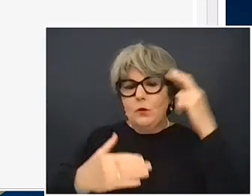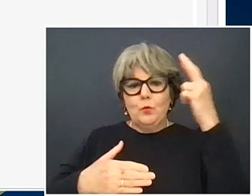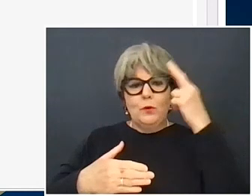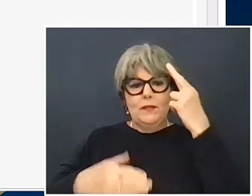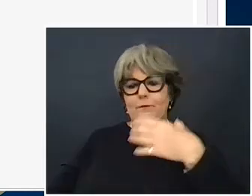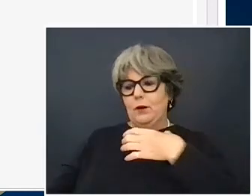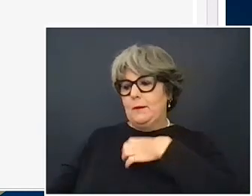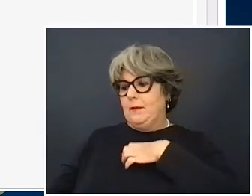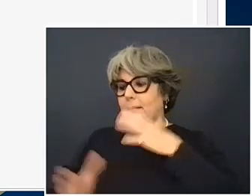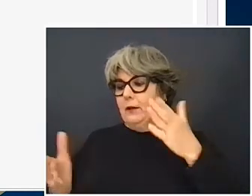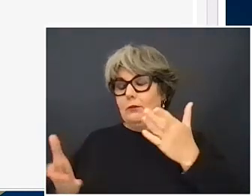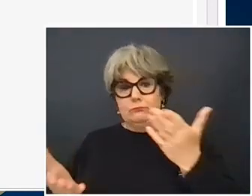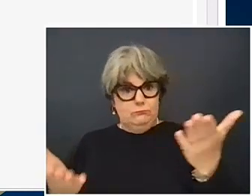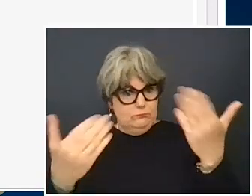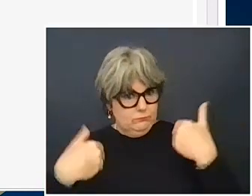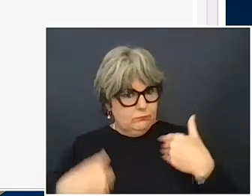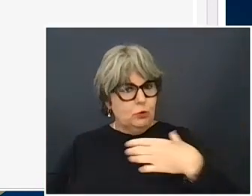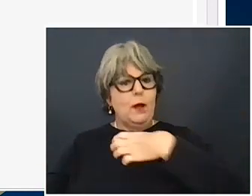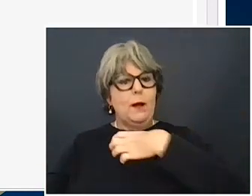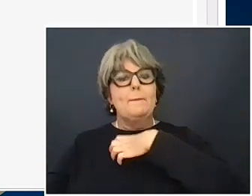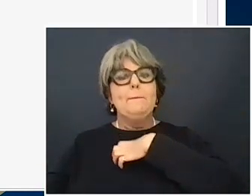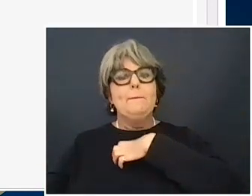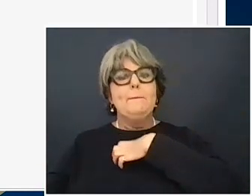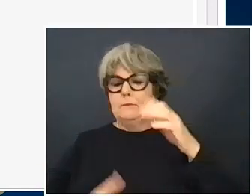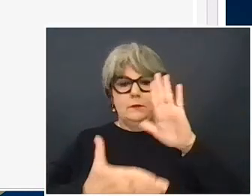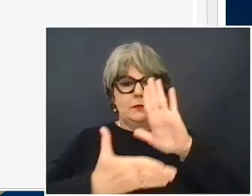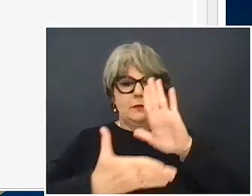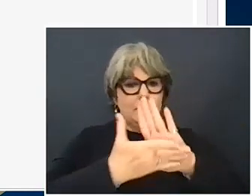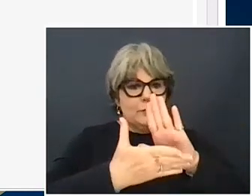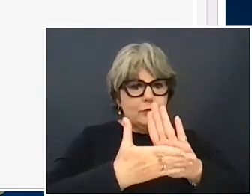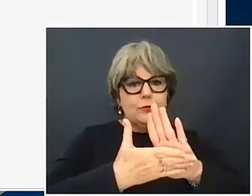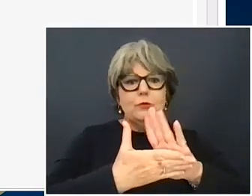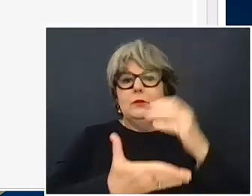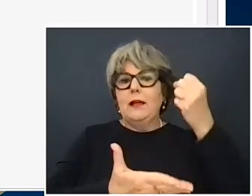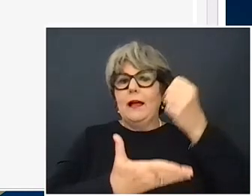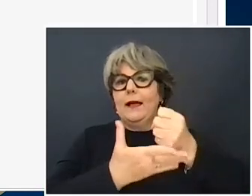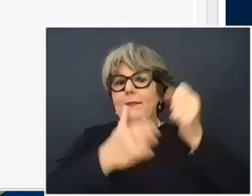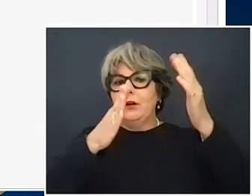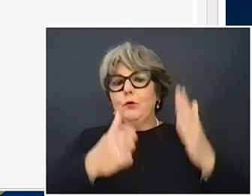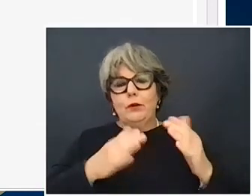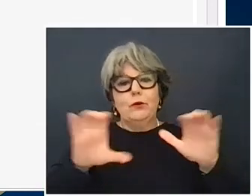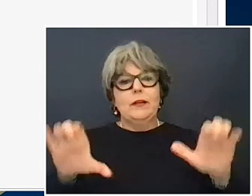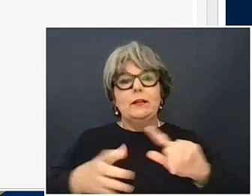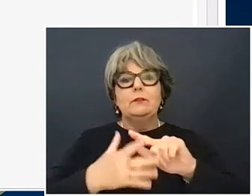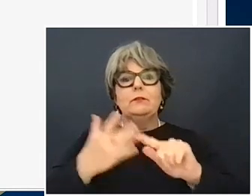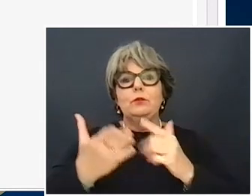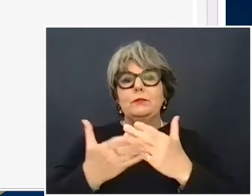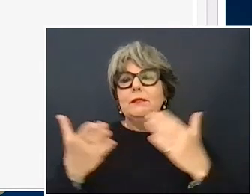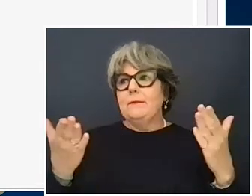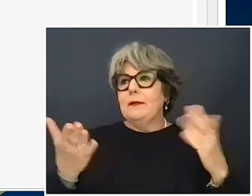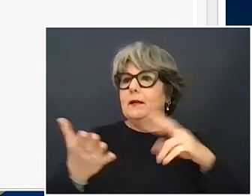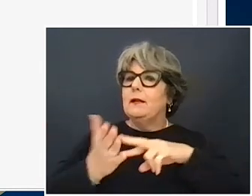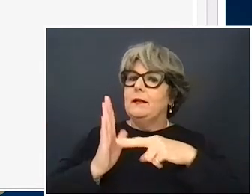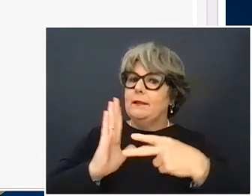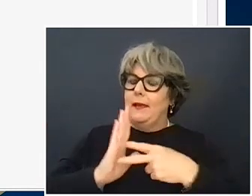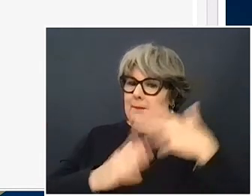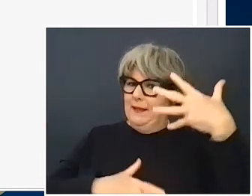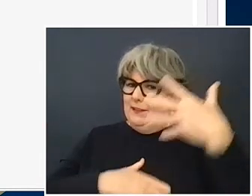bring them forward so that the school and the accreditor can do something about them means that five years could be just